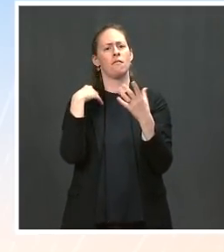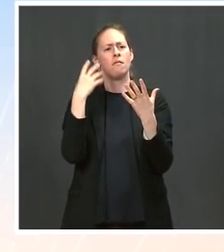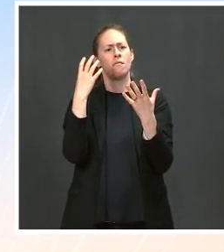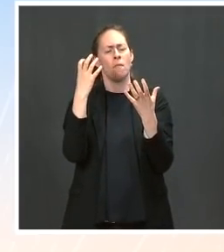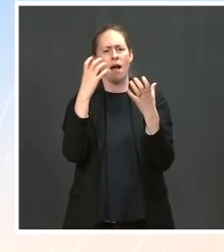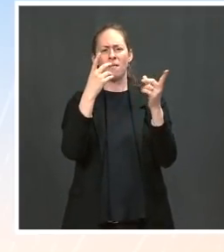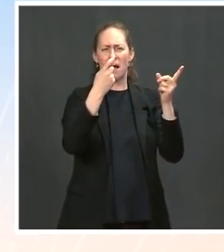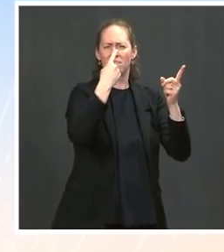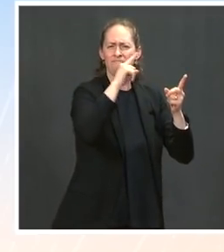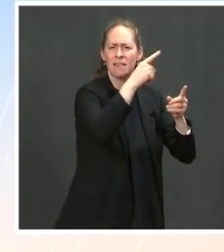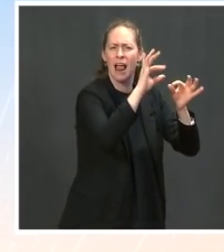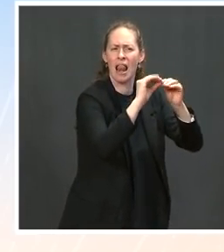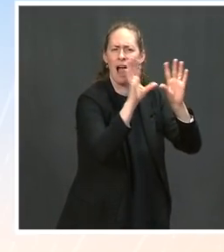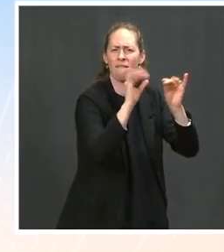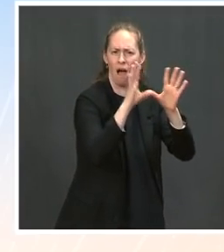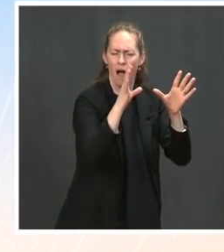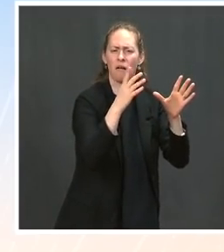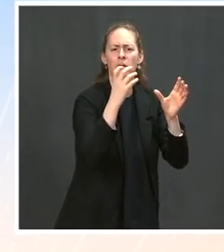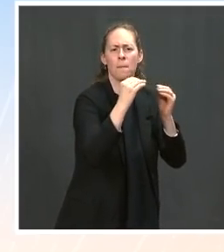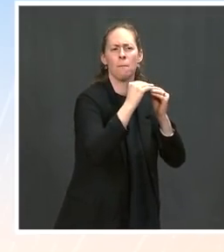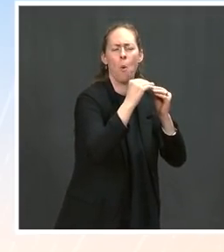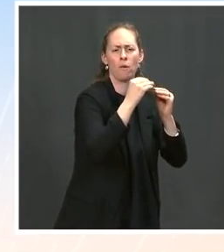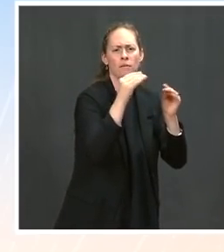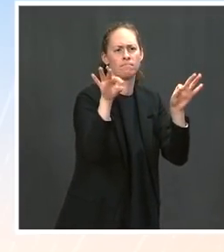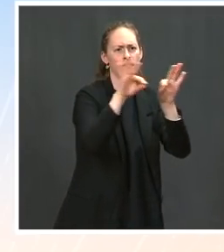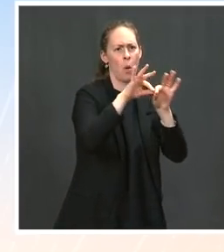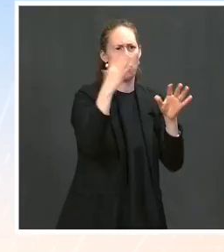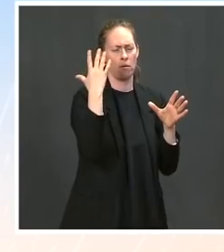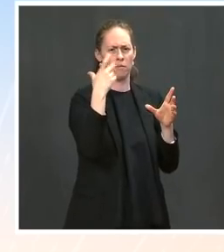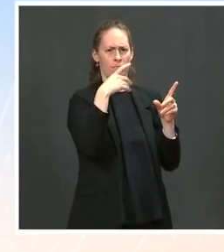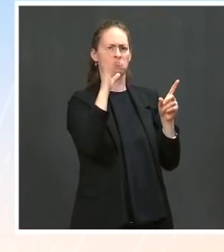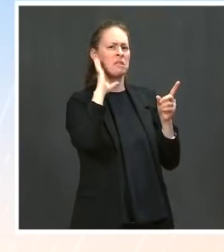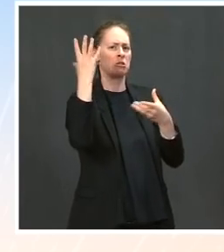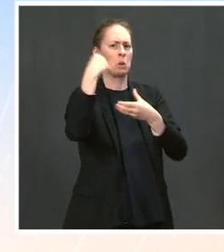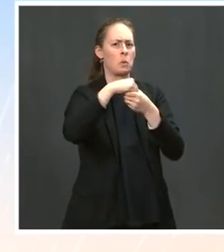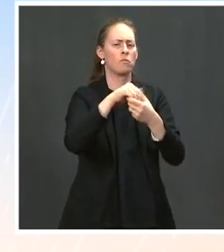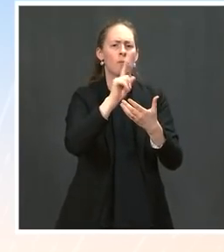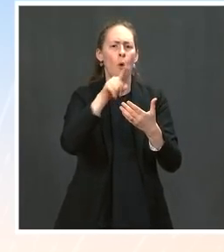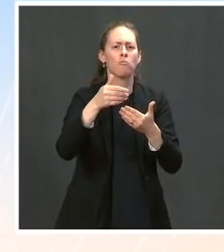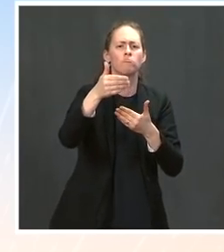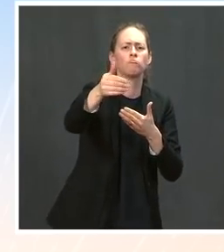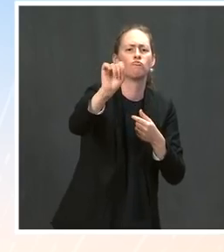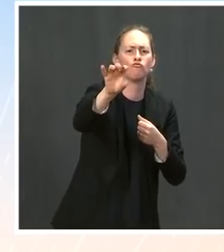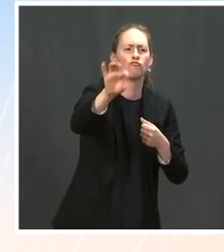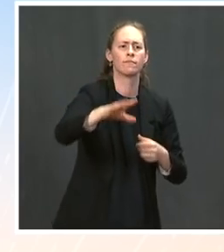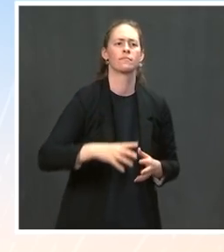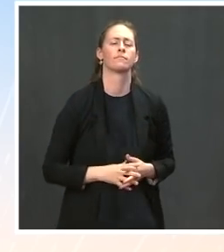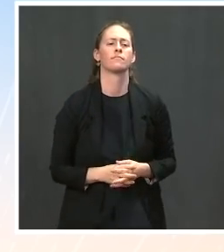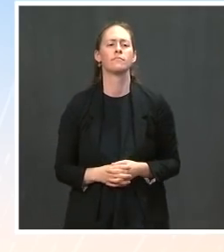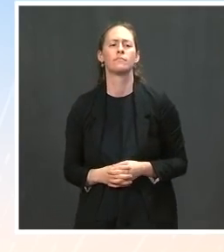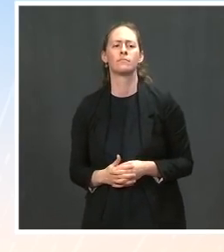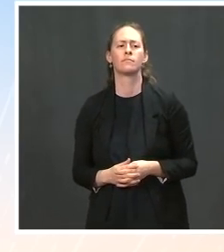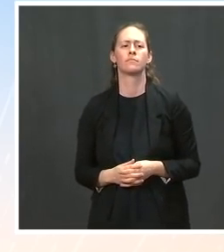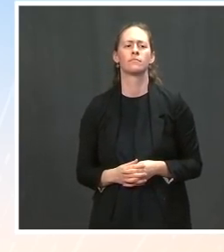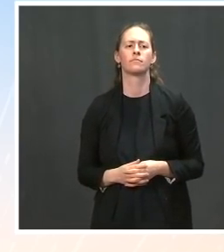that's an important context to include in anybody's reporting. The Press: I'd also like to ask a question about -- since this is 4/20 and -- Ms. Psaki: Yes.